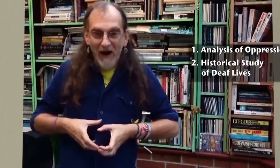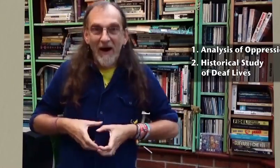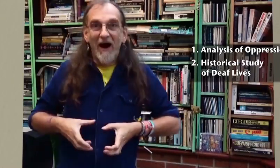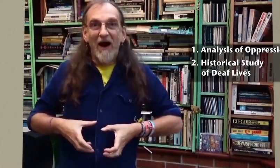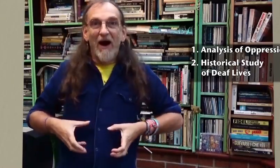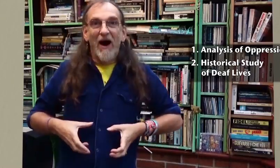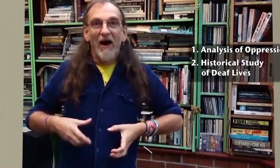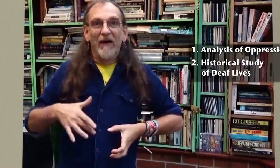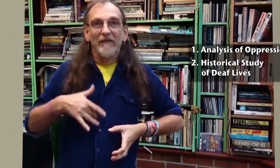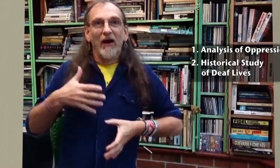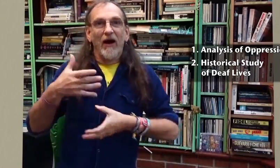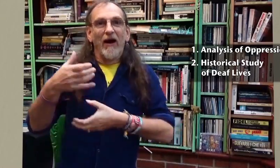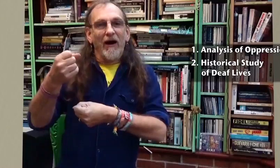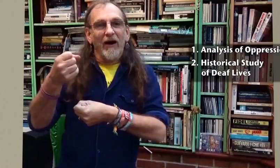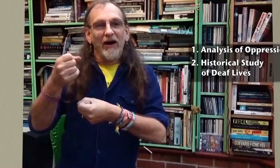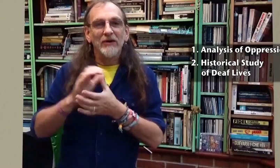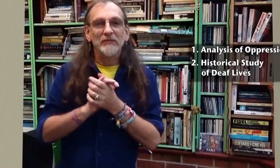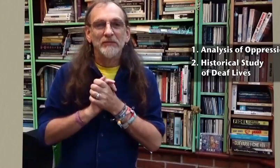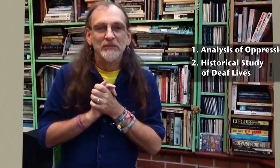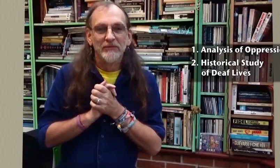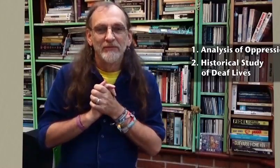we develop more confidence in our own abilities.